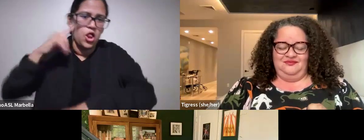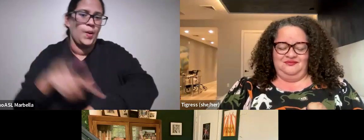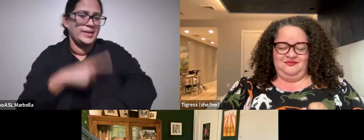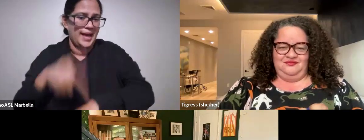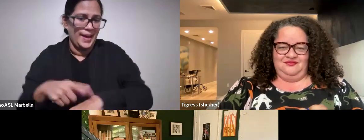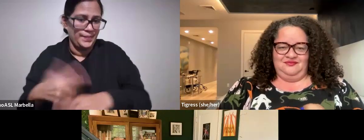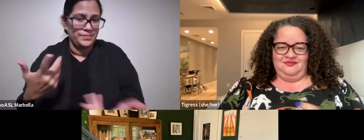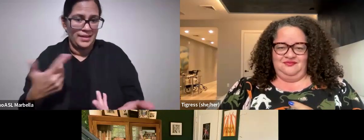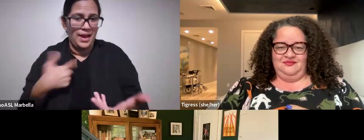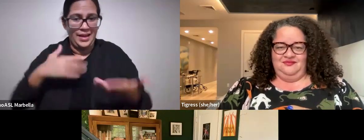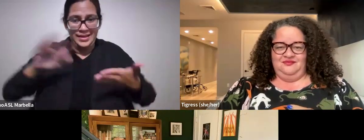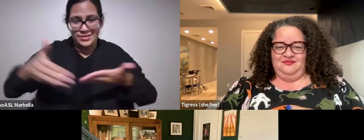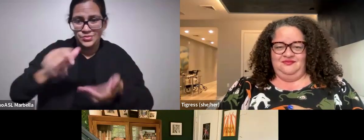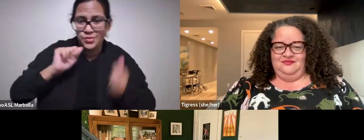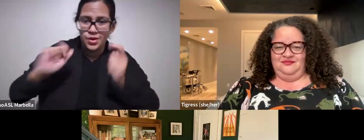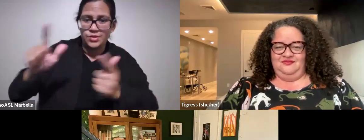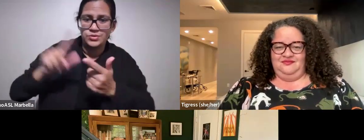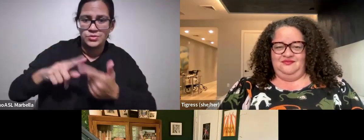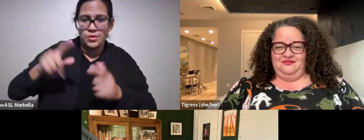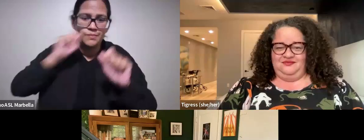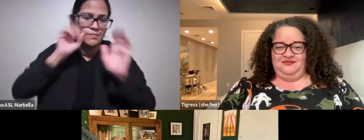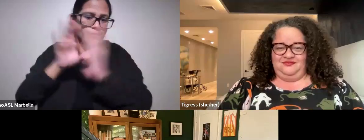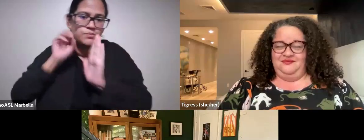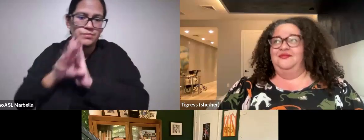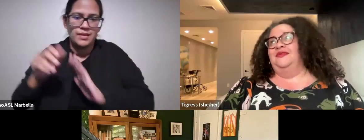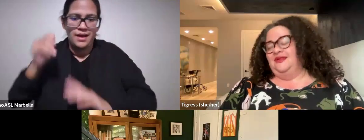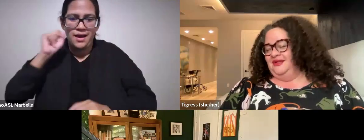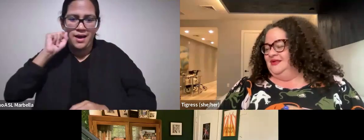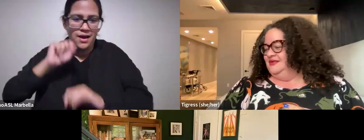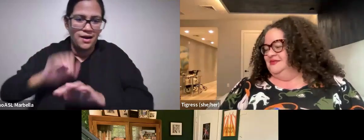I would like to introduce you all to portraits of Henry the vii. We have.